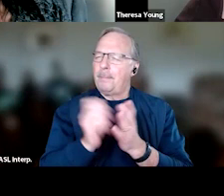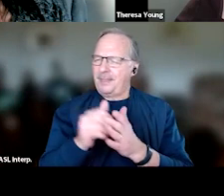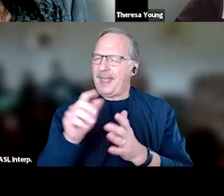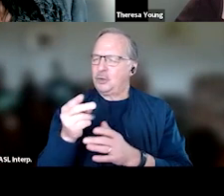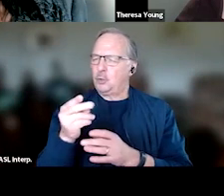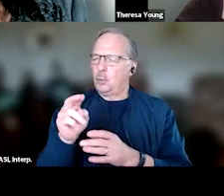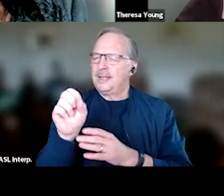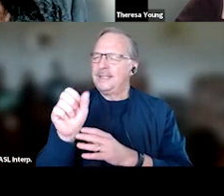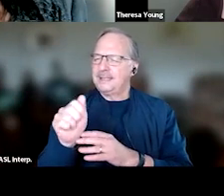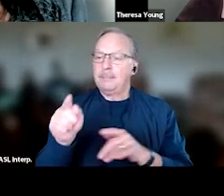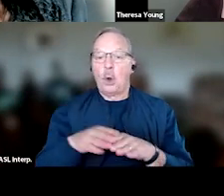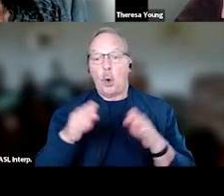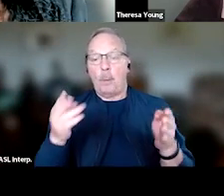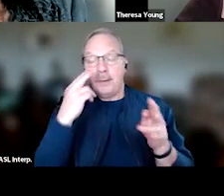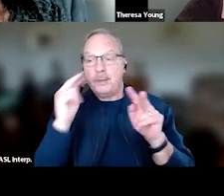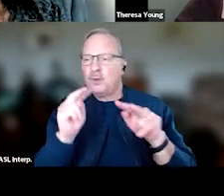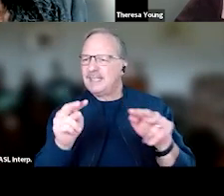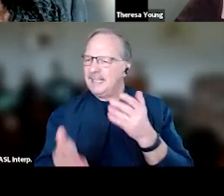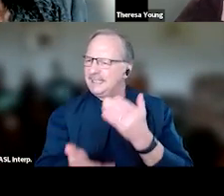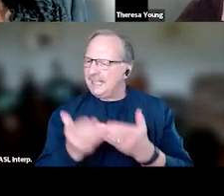so that you can see it's really easy to locate